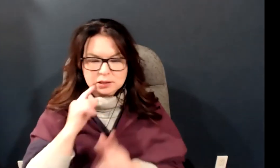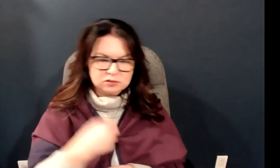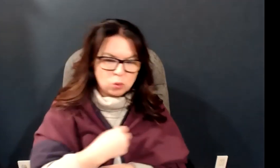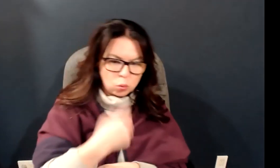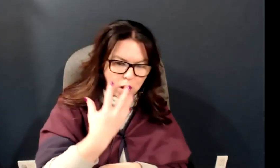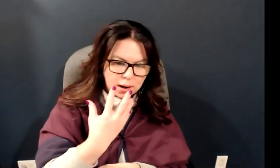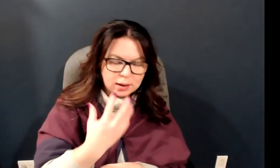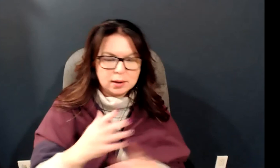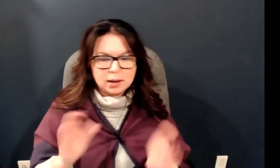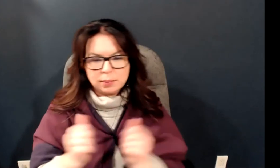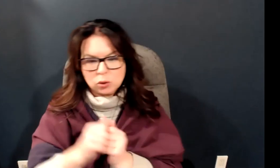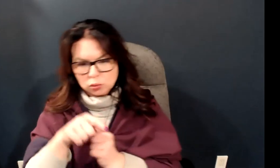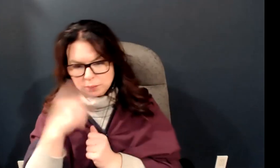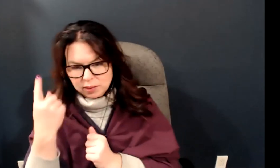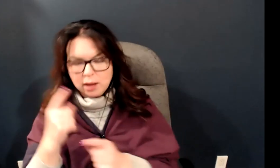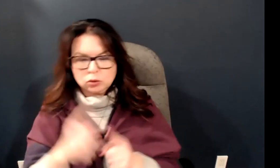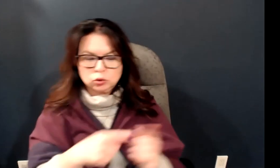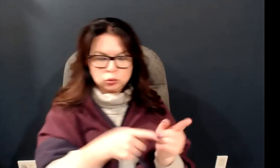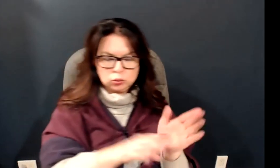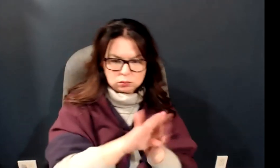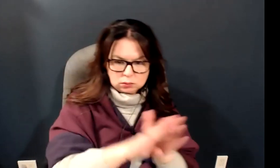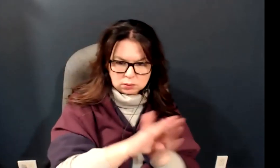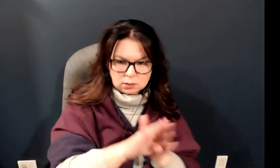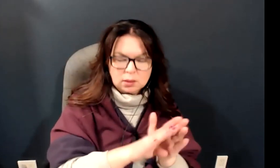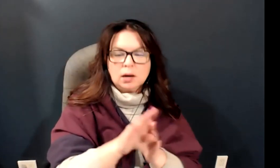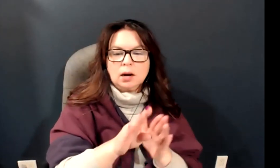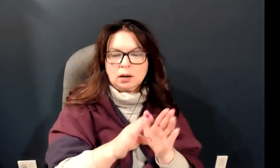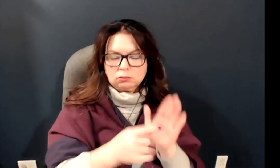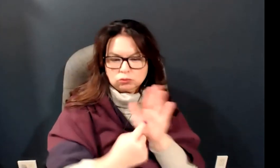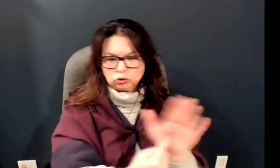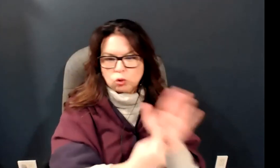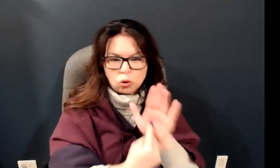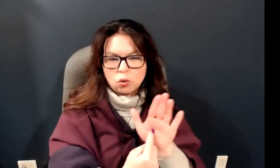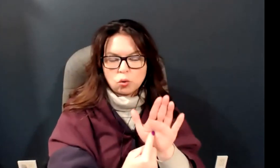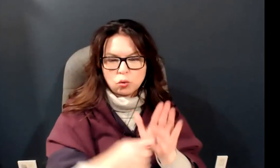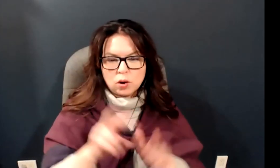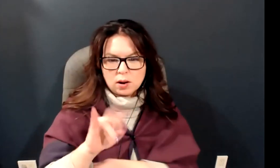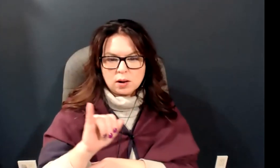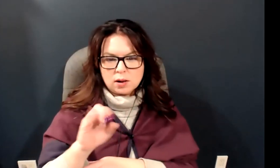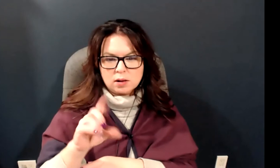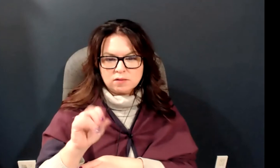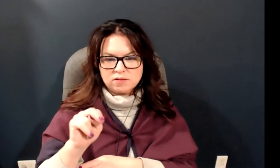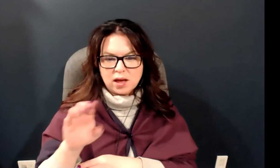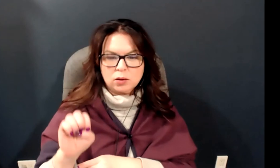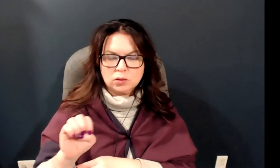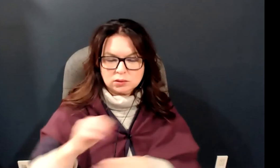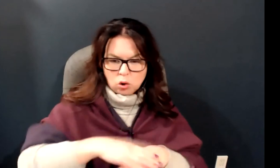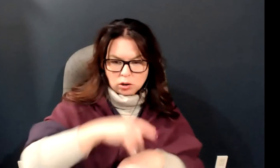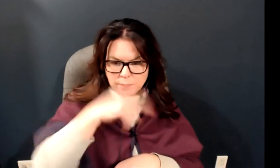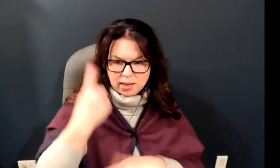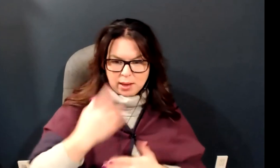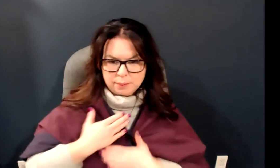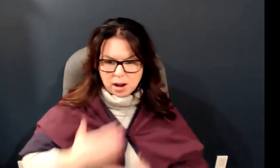to use your work as something to make change, to make a difference, to offer another way